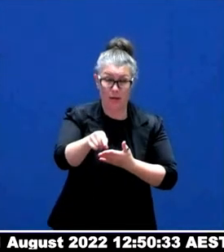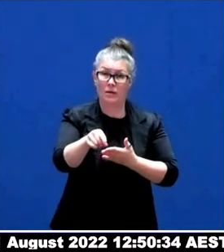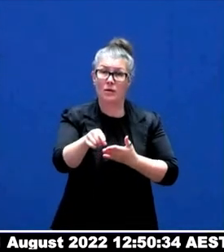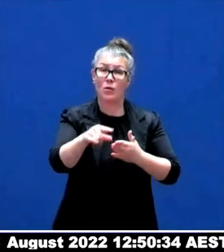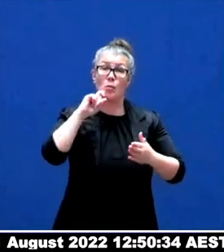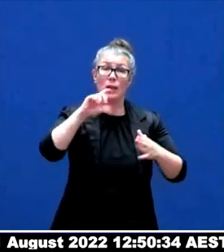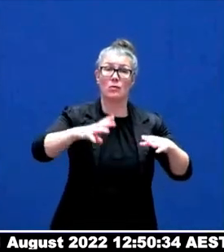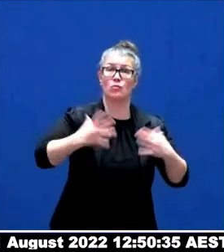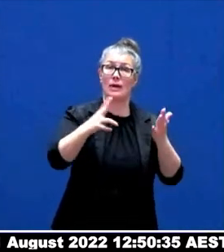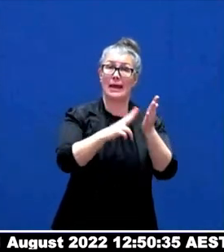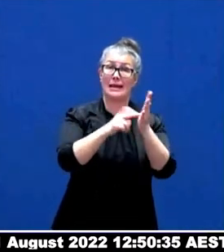Thank you, Commissioner.